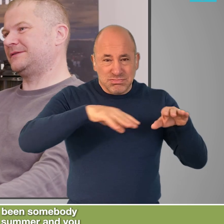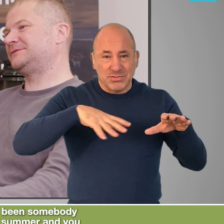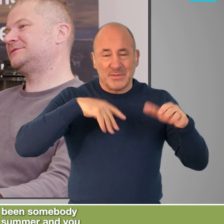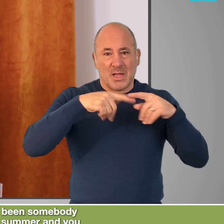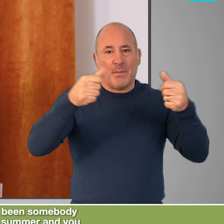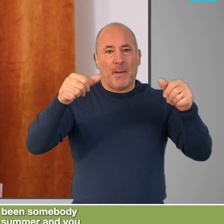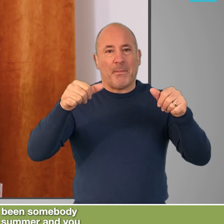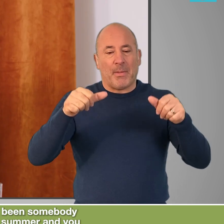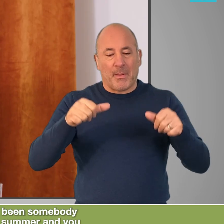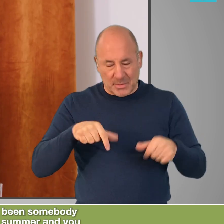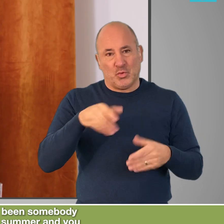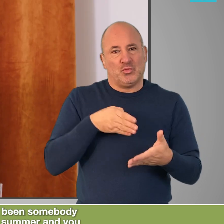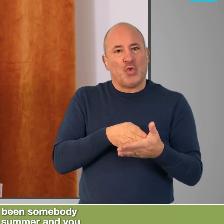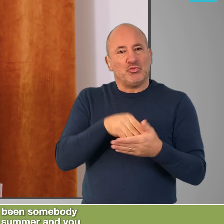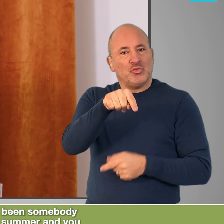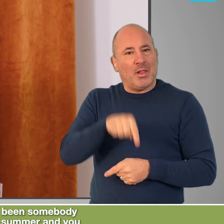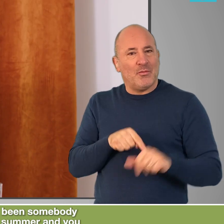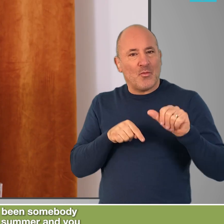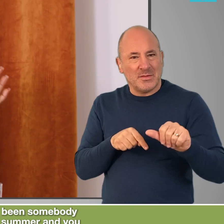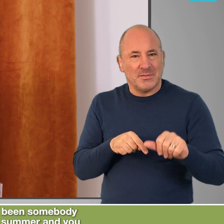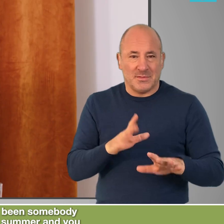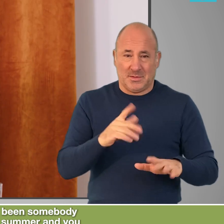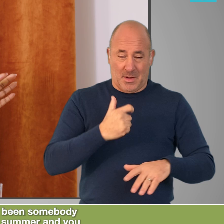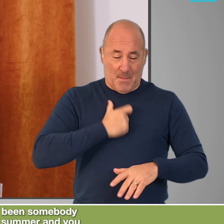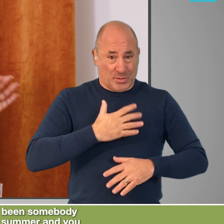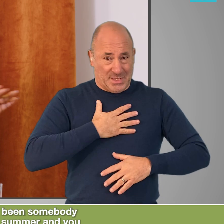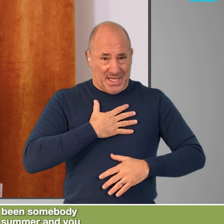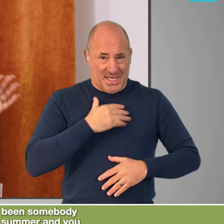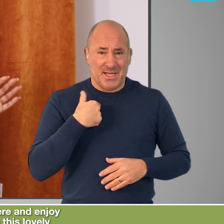And so personally having been somebody who loves that area in the summer and you